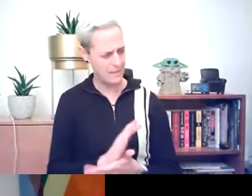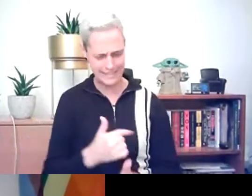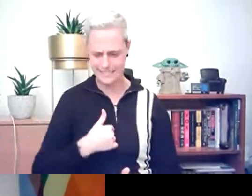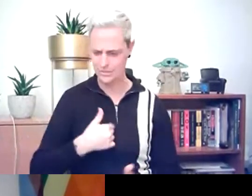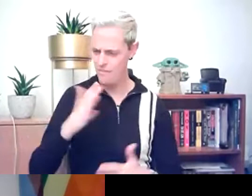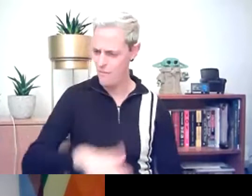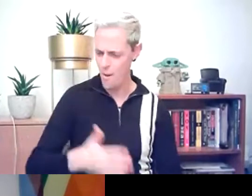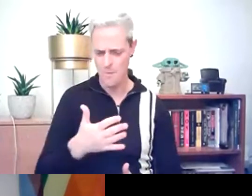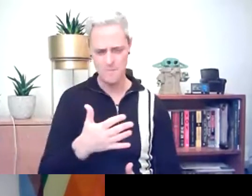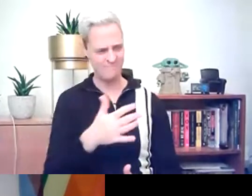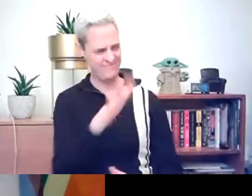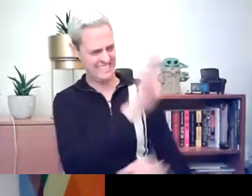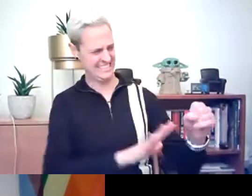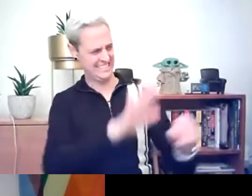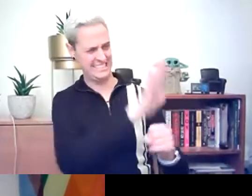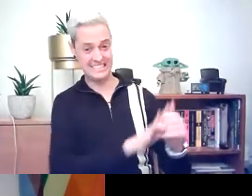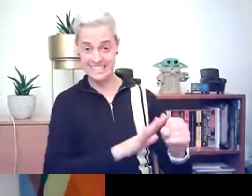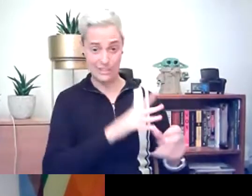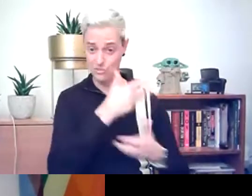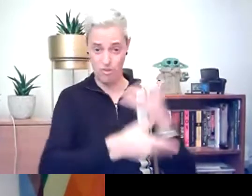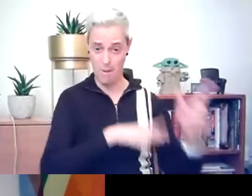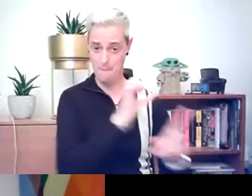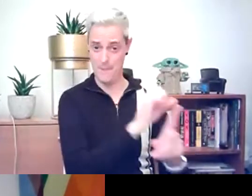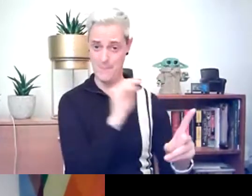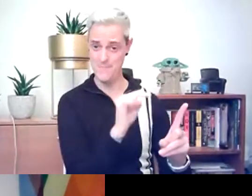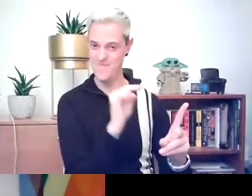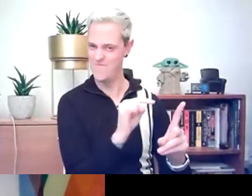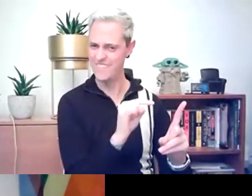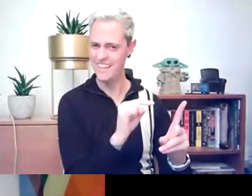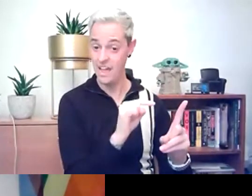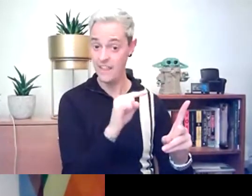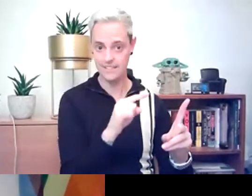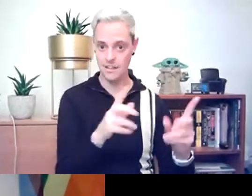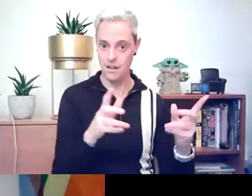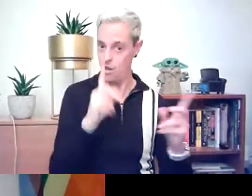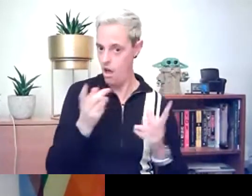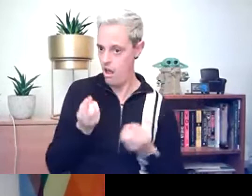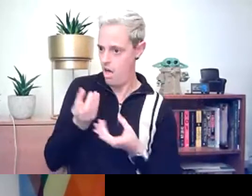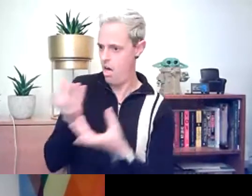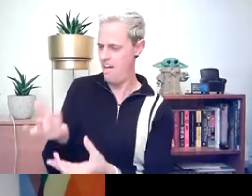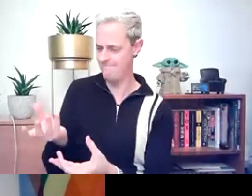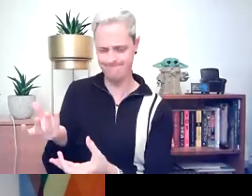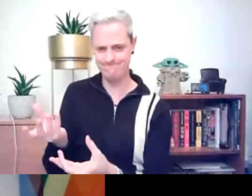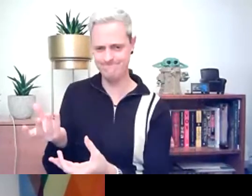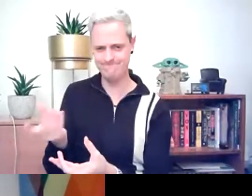that's doing that to us it's hard. 18:32:48 It's hard to pin it down. 18:32:51 And I think oftentimes those things are harder to address as well because often